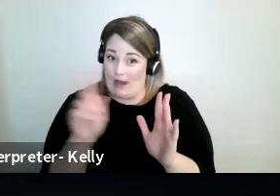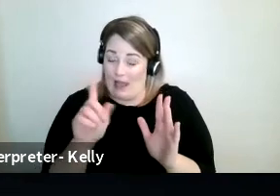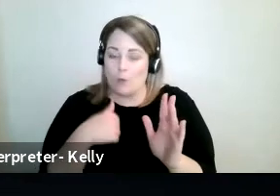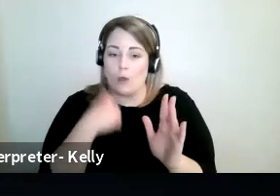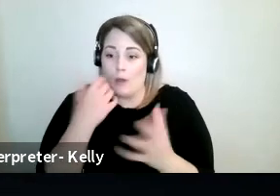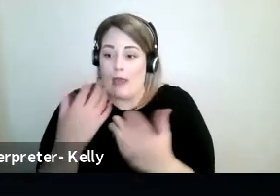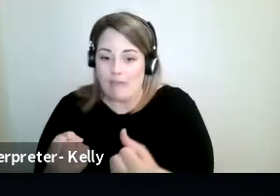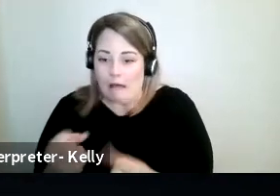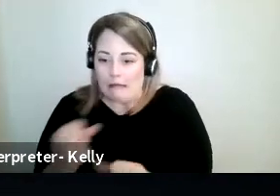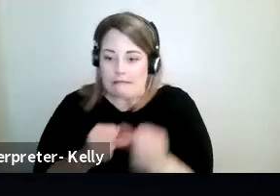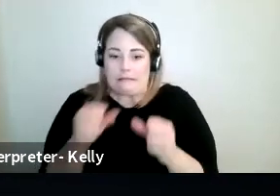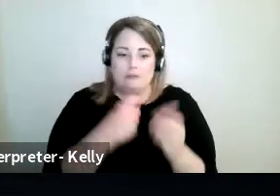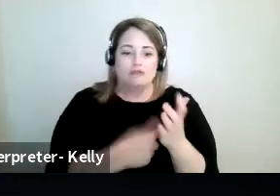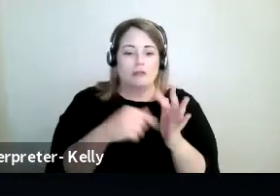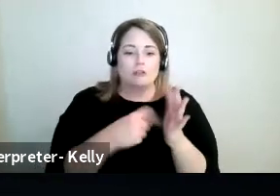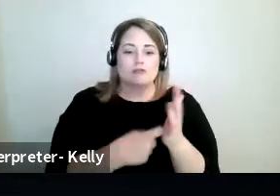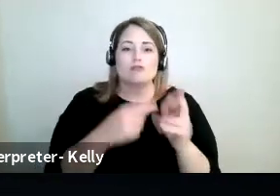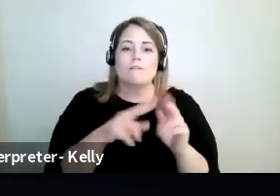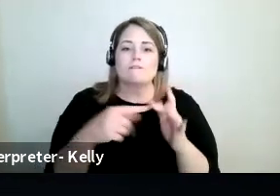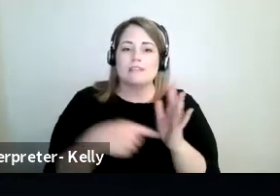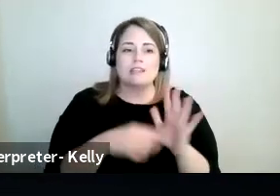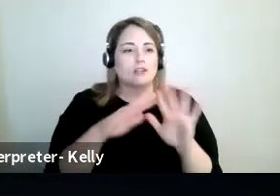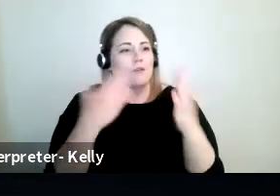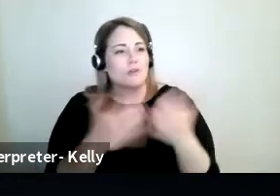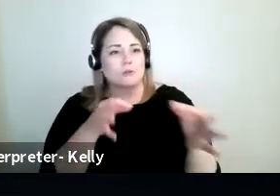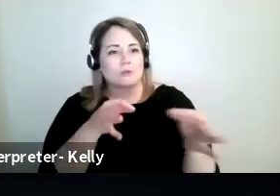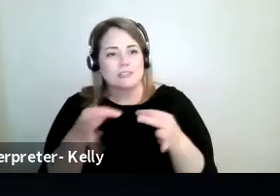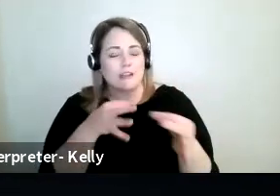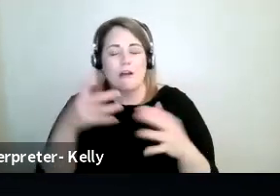universal design into all of the curriculum and all of the content.